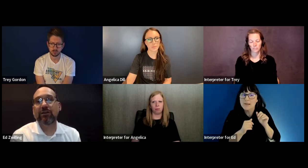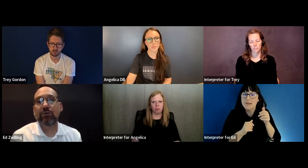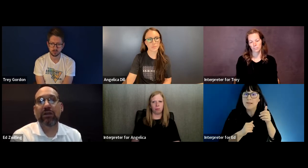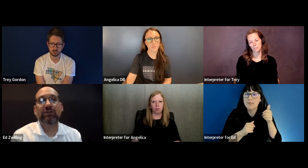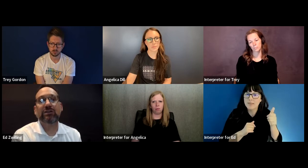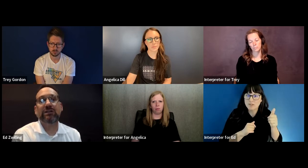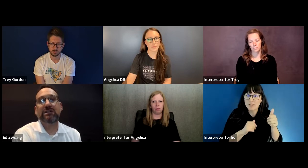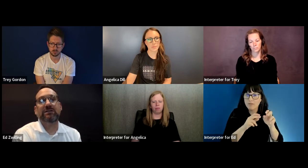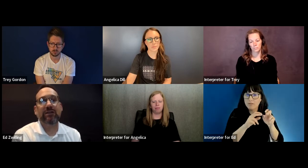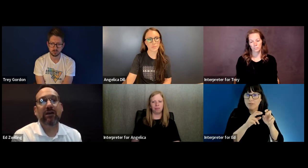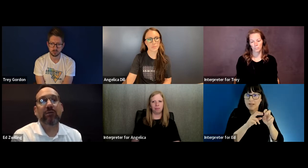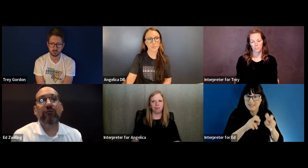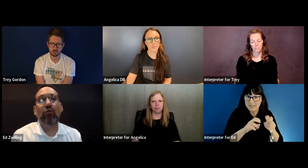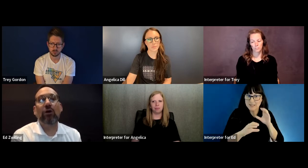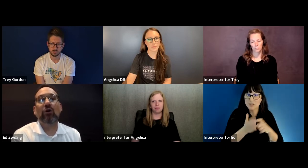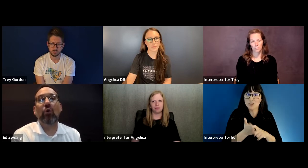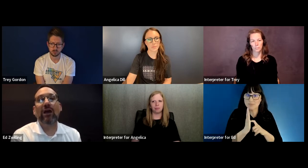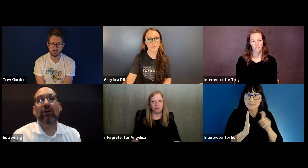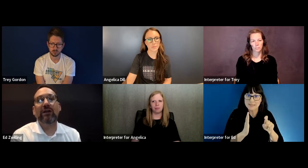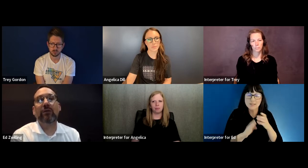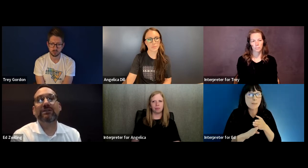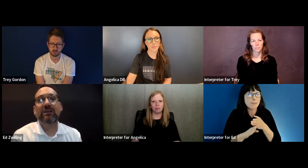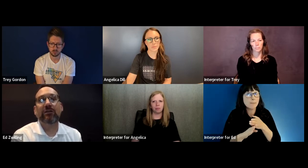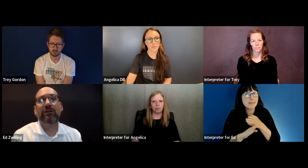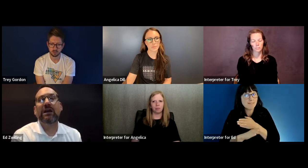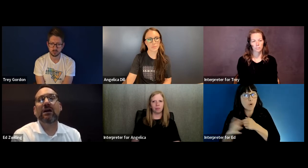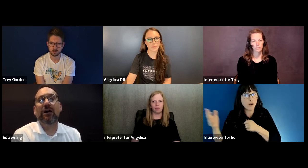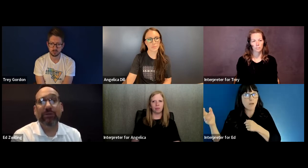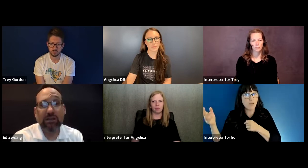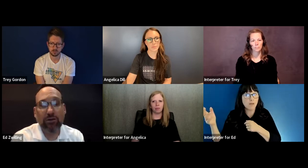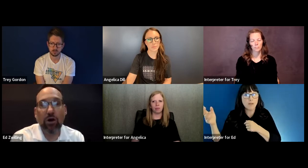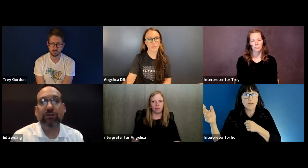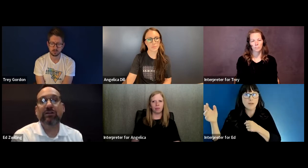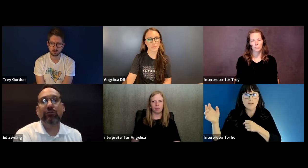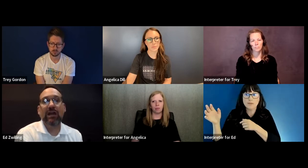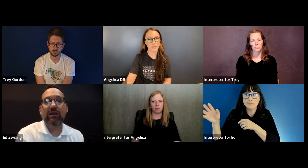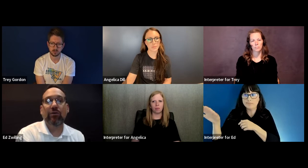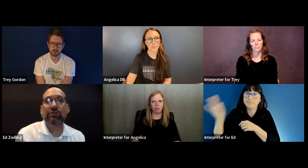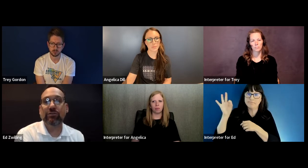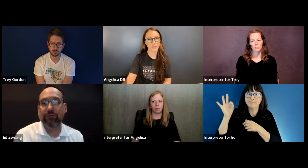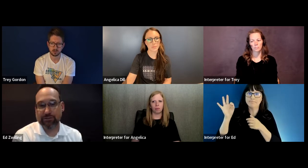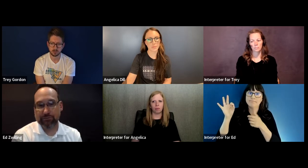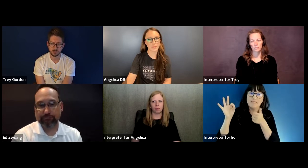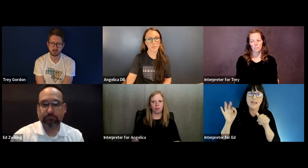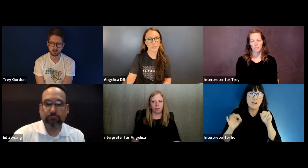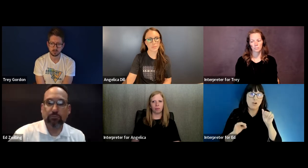communication needs before acquiring a particular a particular auxiliary aid or service